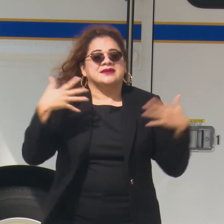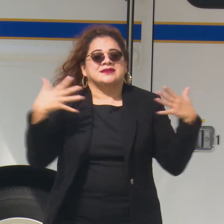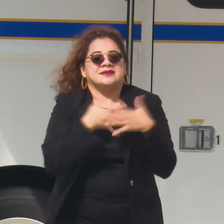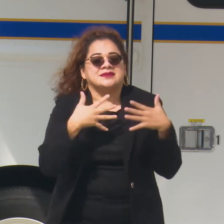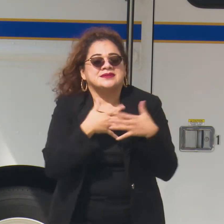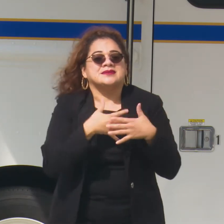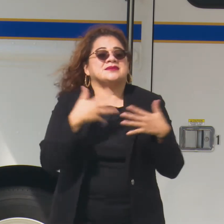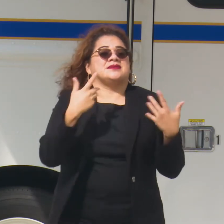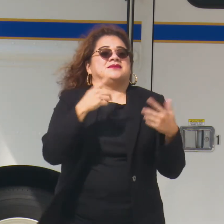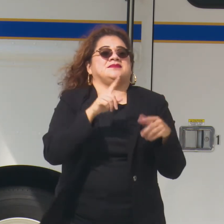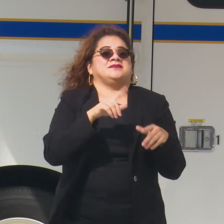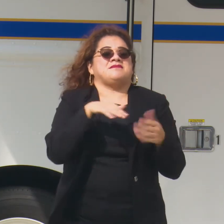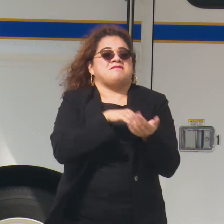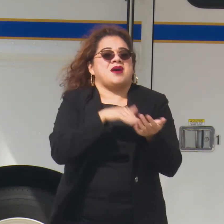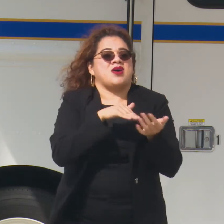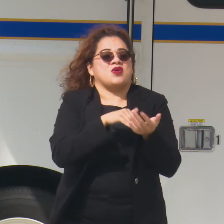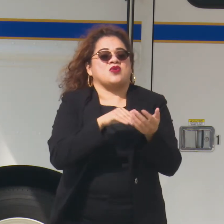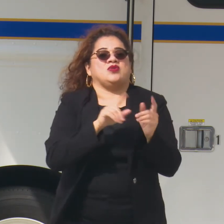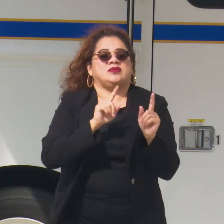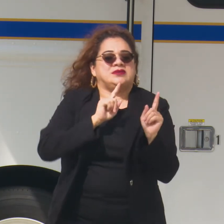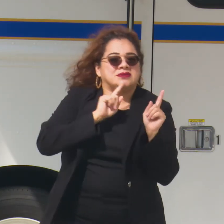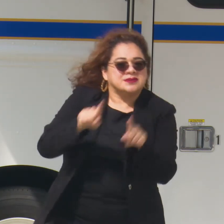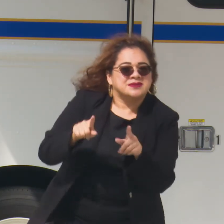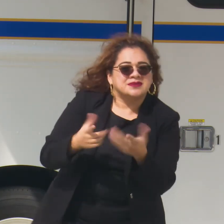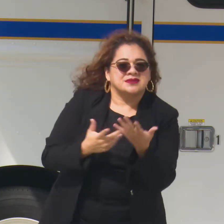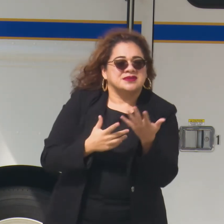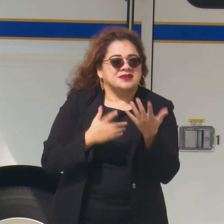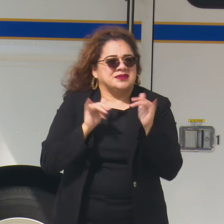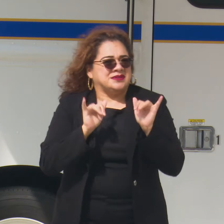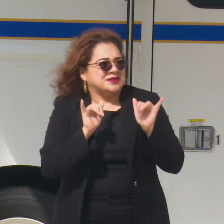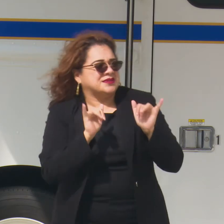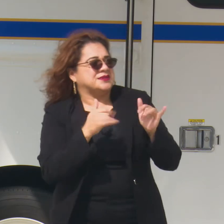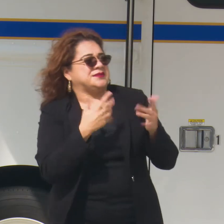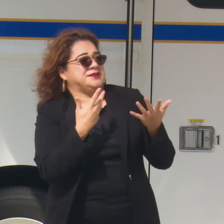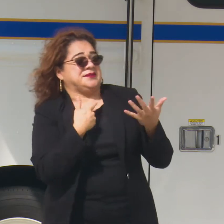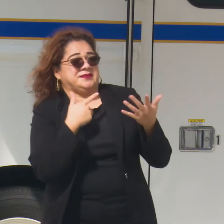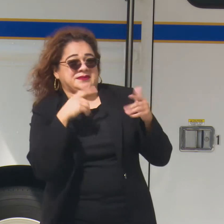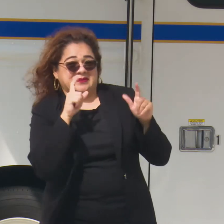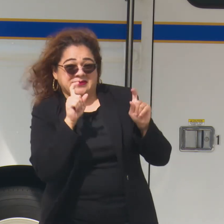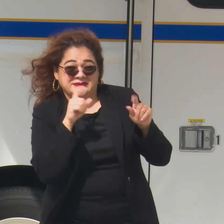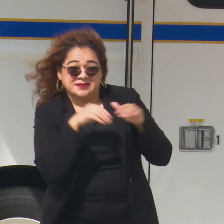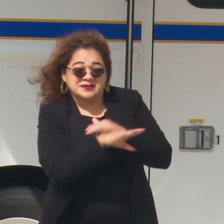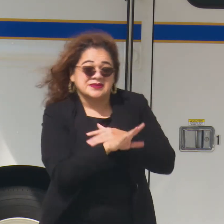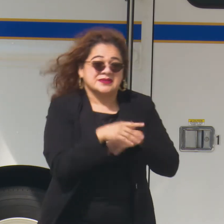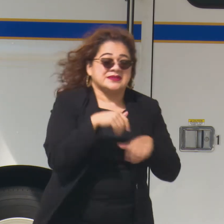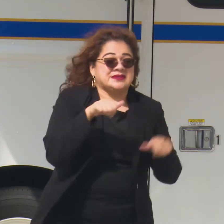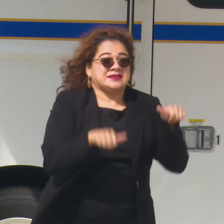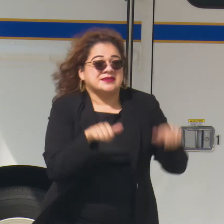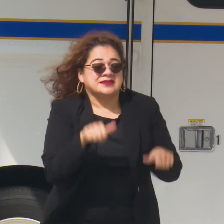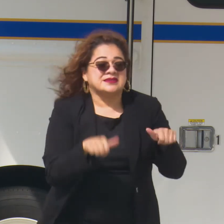sad is stories that you hear about many immigrants that are working that don't want to go get a test even